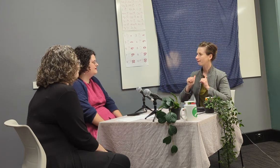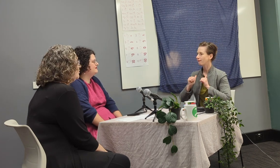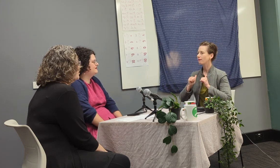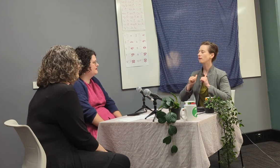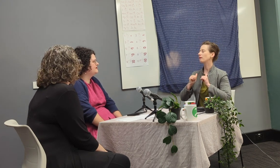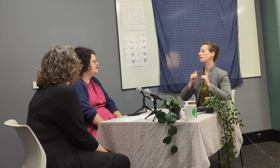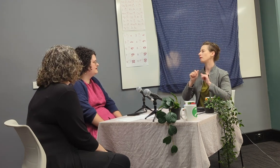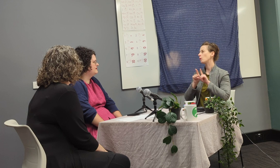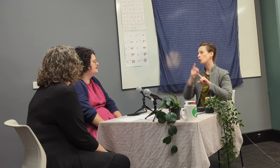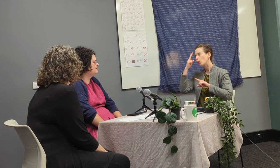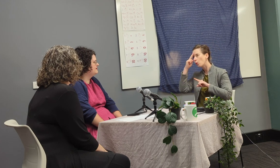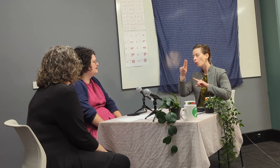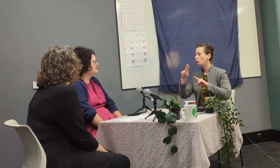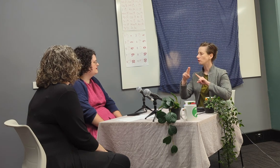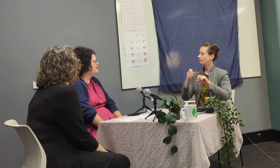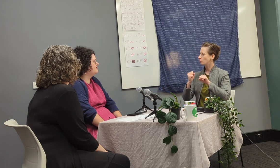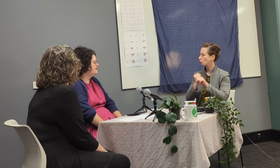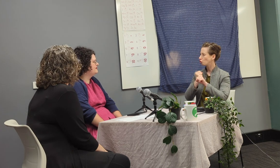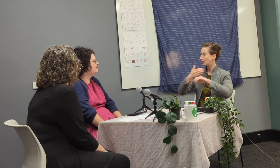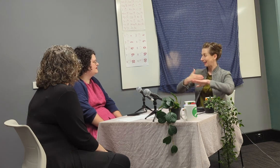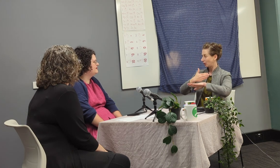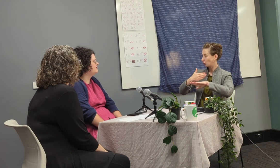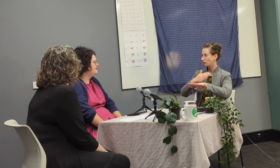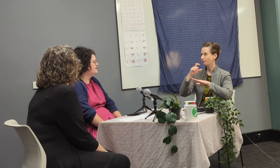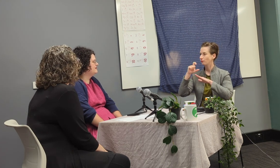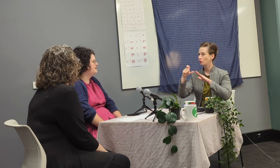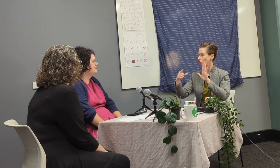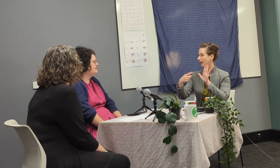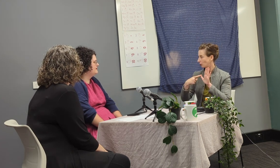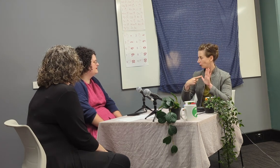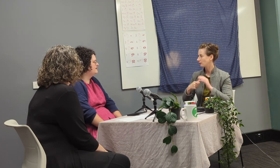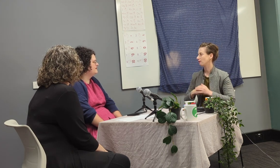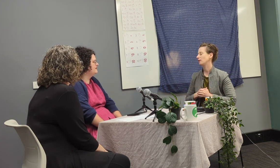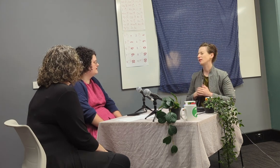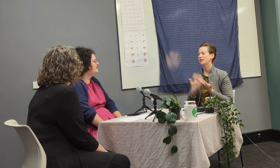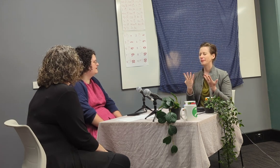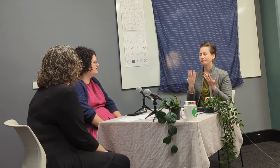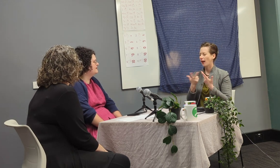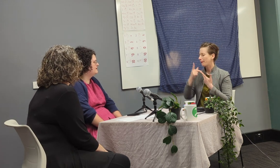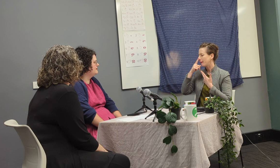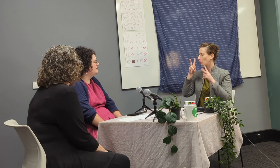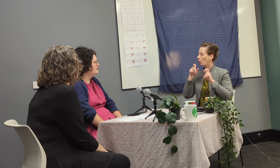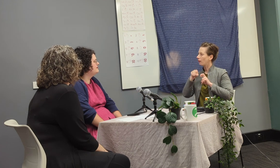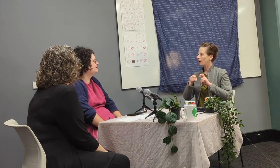There’s “role shift” or “enactment.” It can also be called “constructed action.”